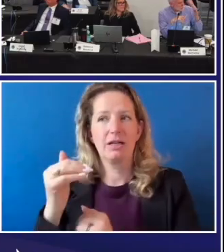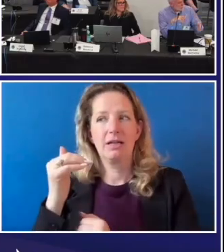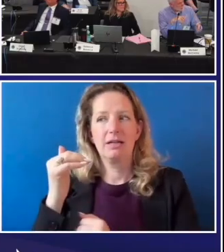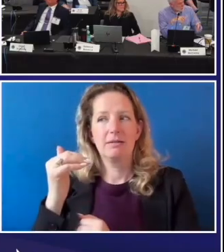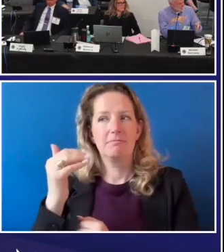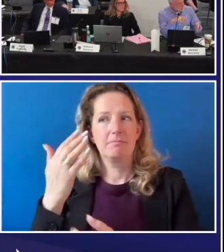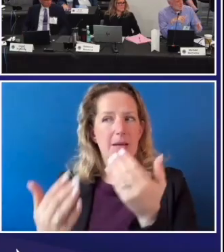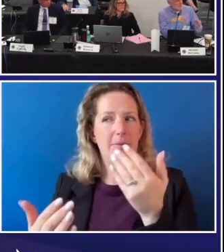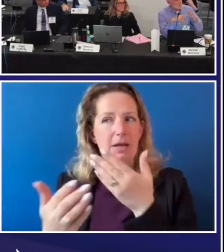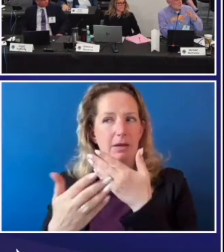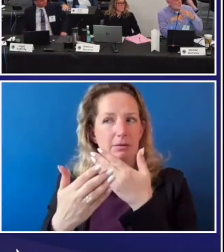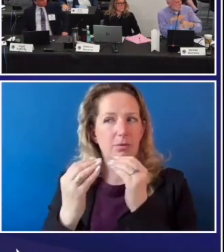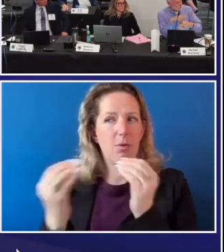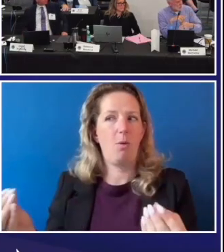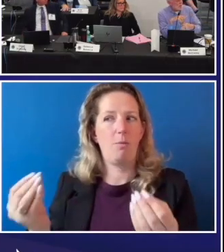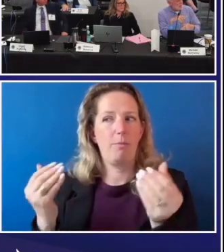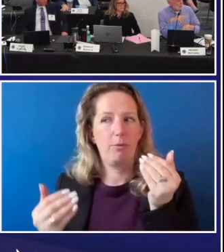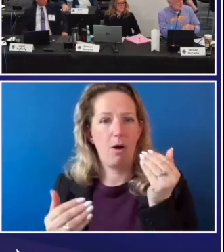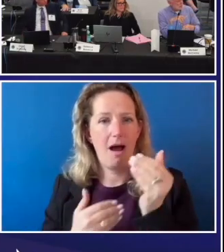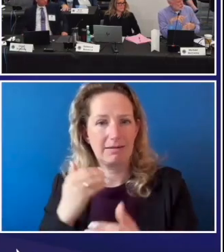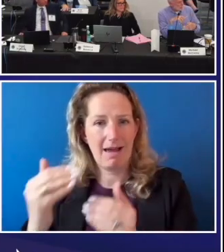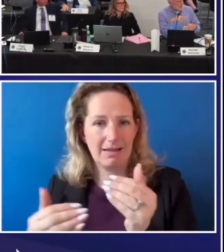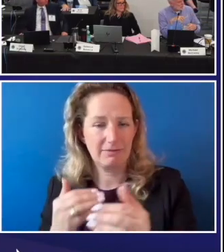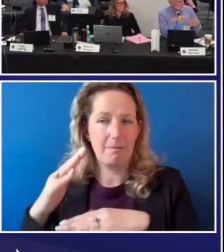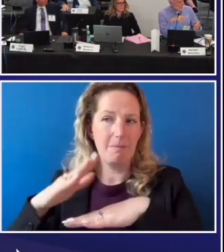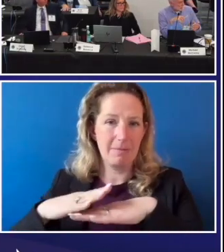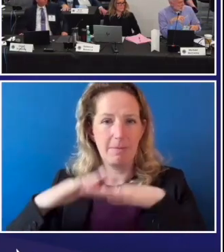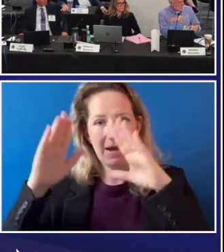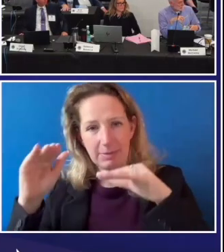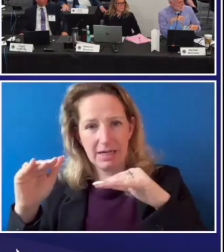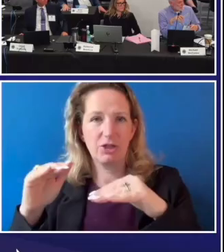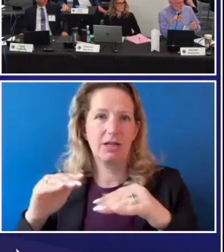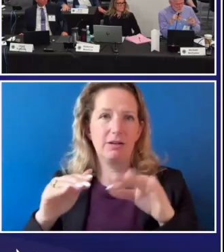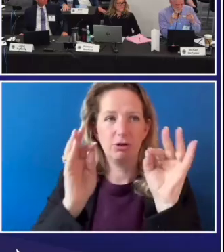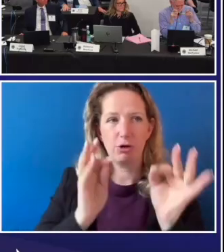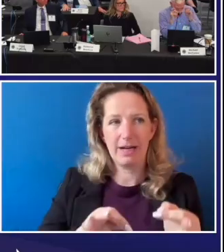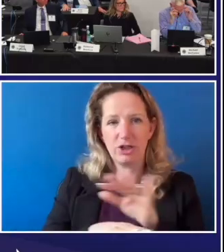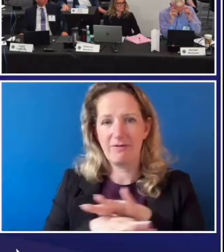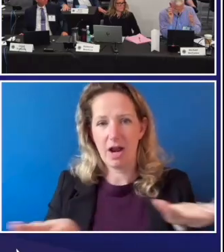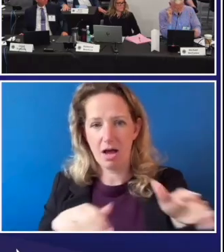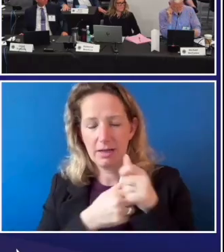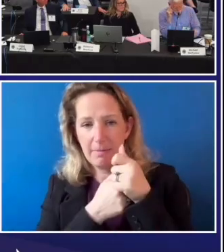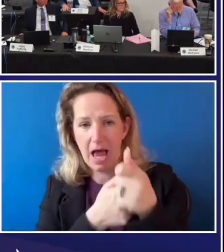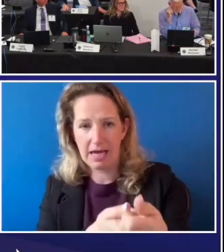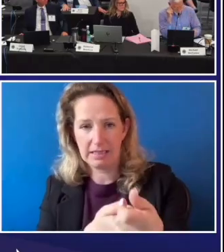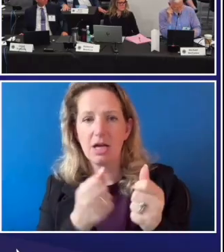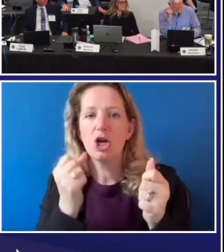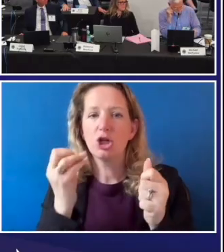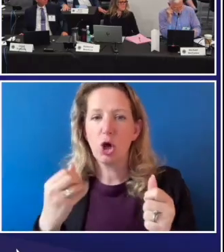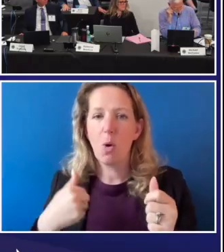minimum expectation to a a determination of non-compliance. So what I'm what I'm really wondering is under